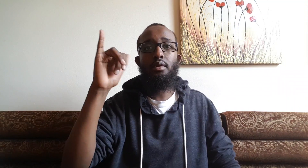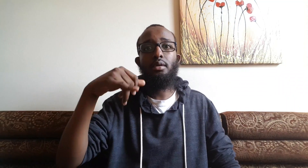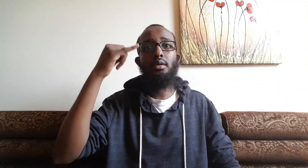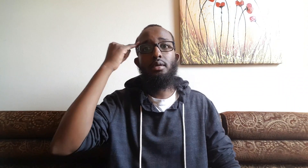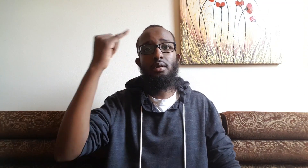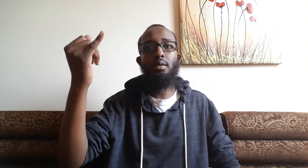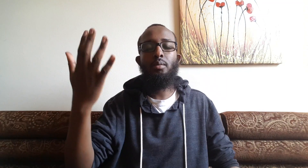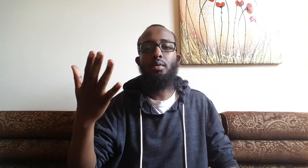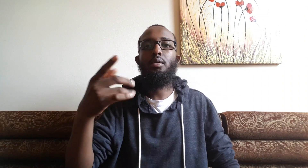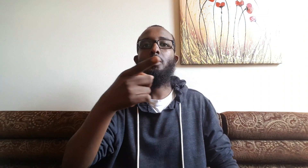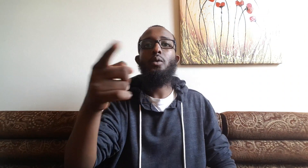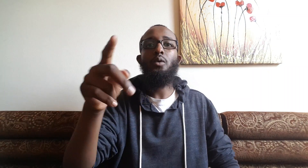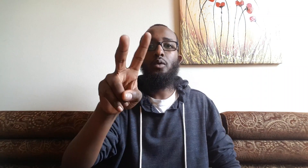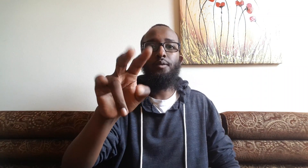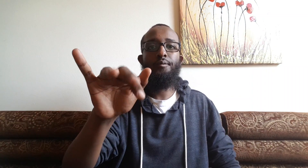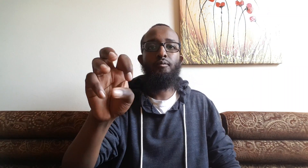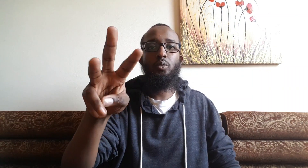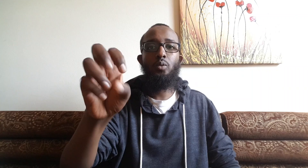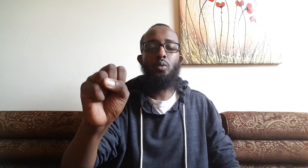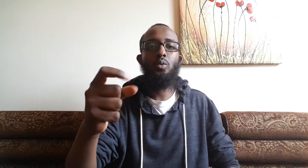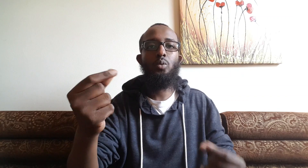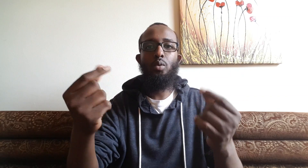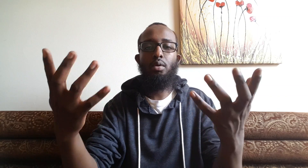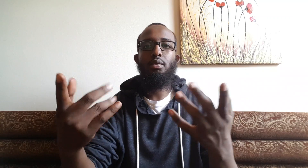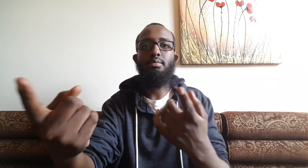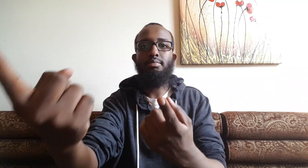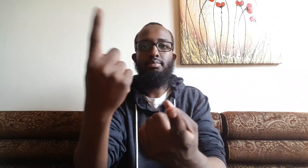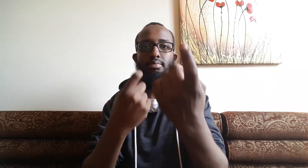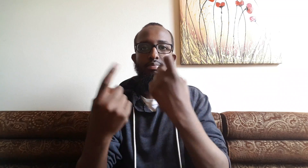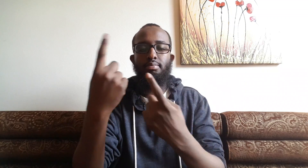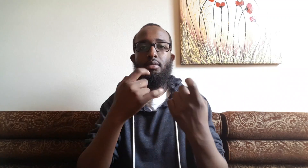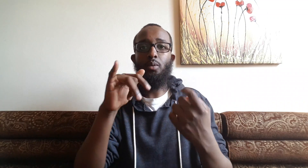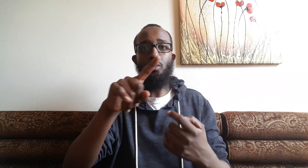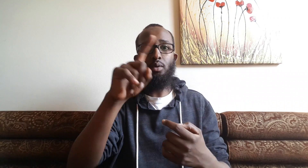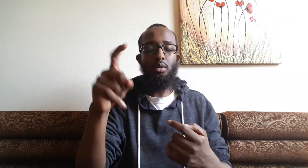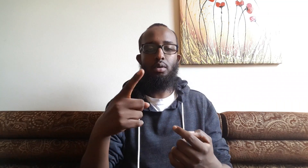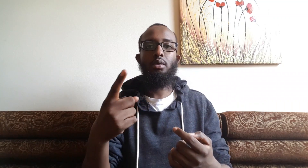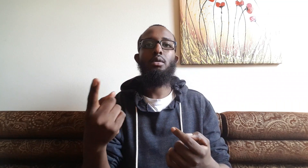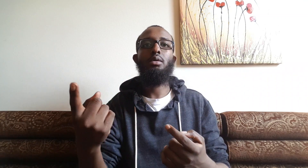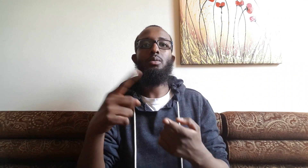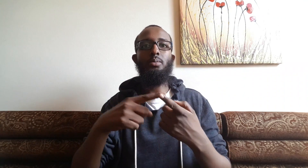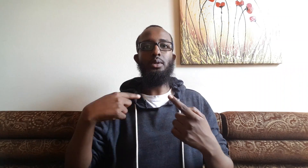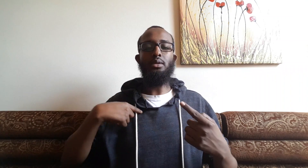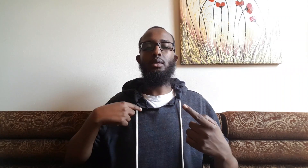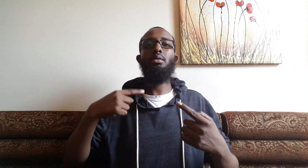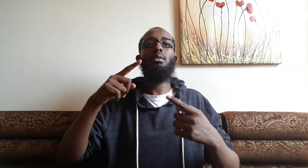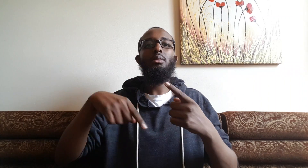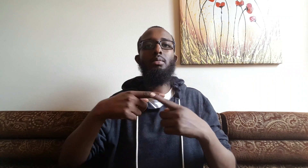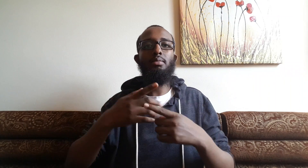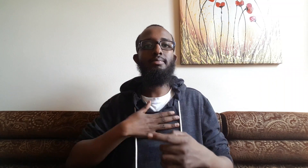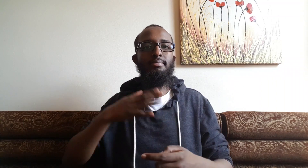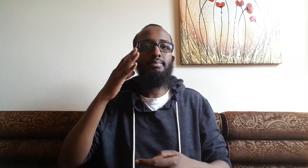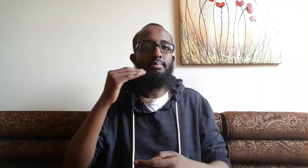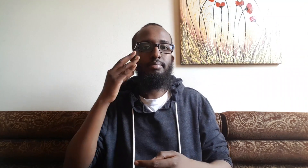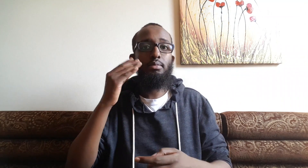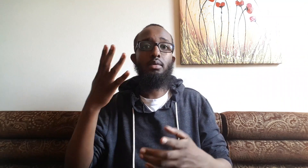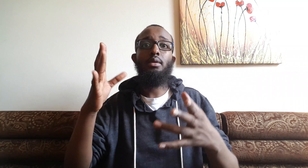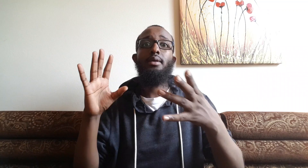So with that wraps us today's story. I would like to welcome any questions you guys have about my experience